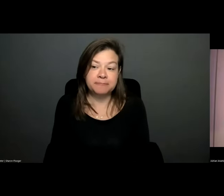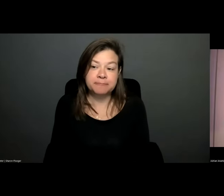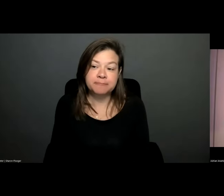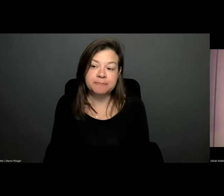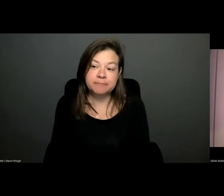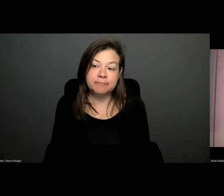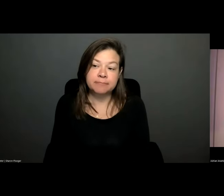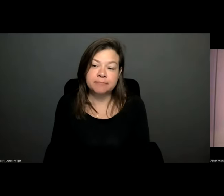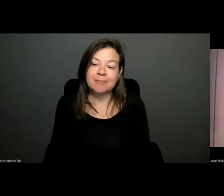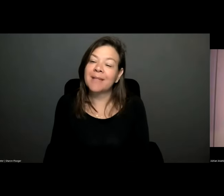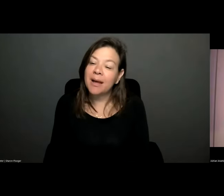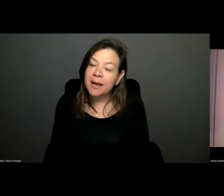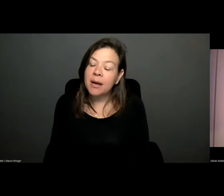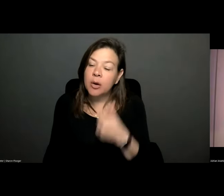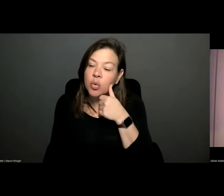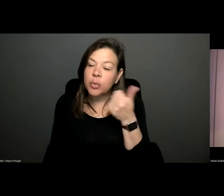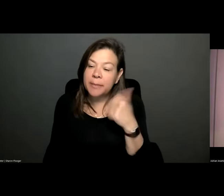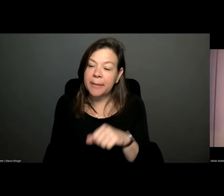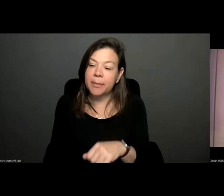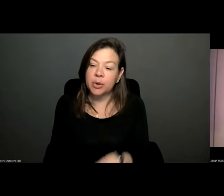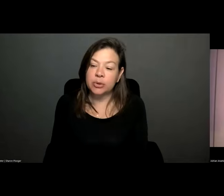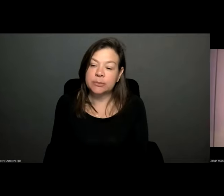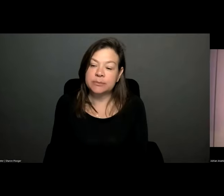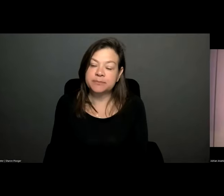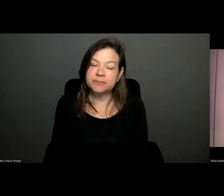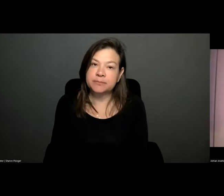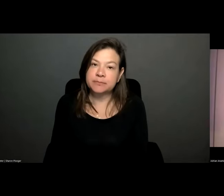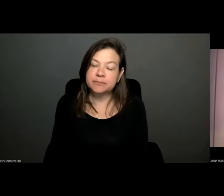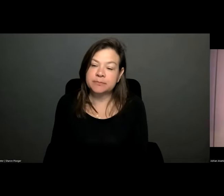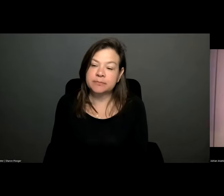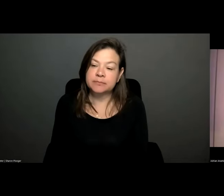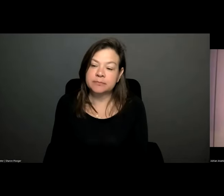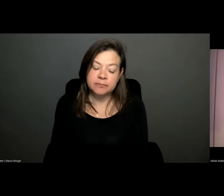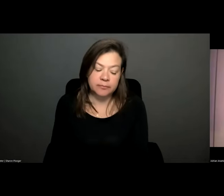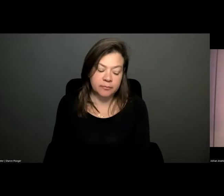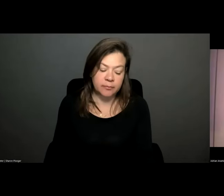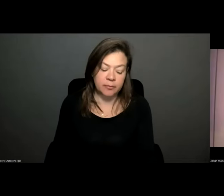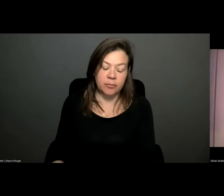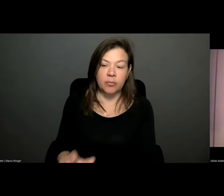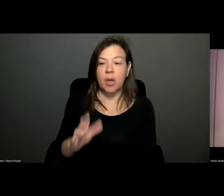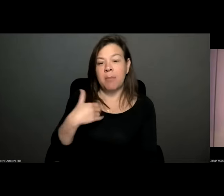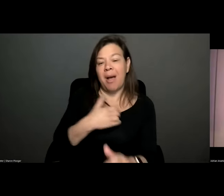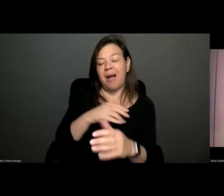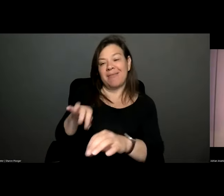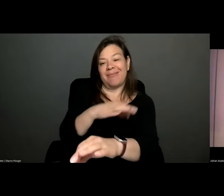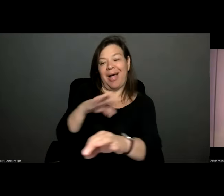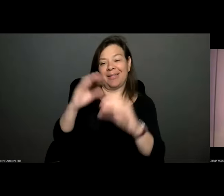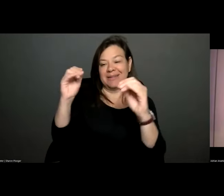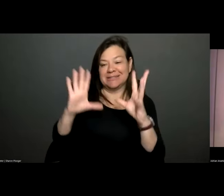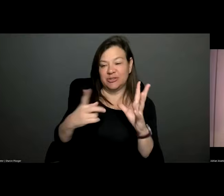And I remember my teacher, my violin teacher saying, at the time, and this sort of relates to everyone,